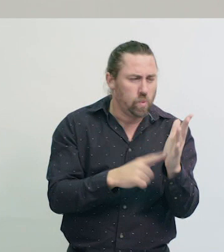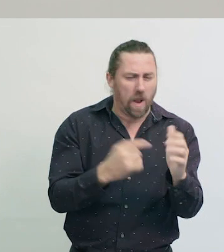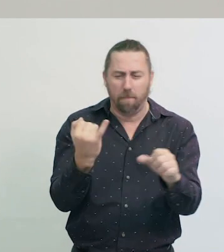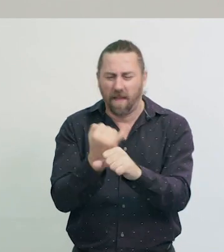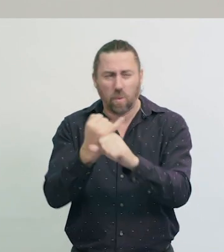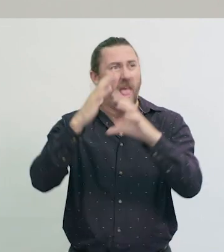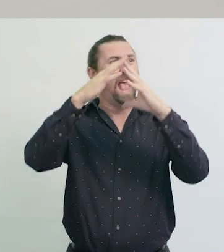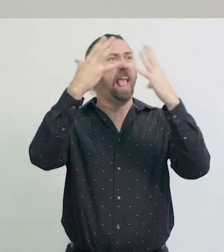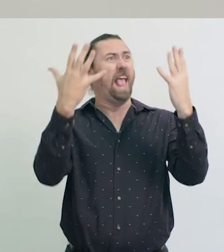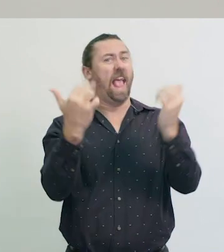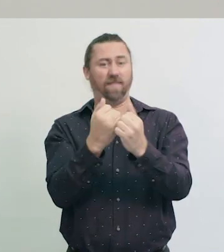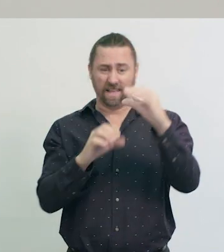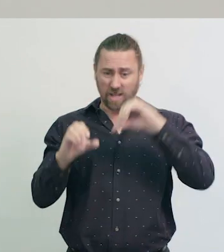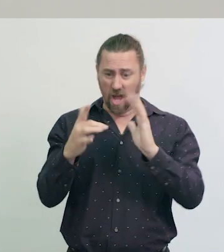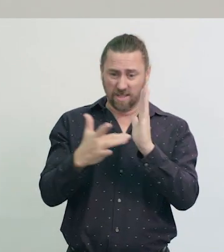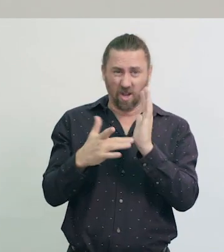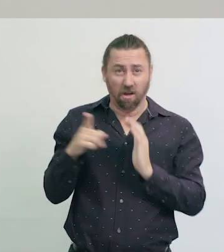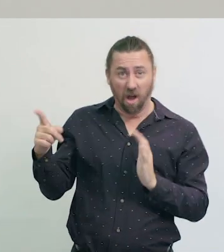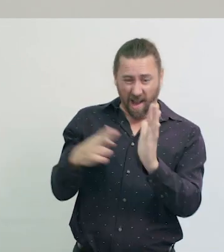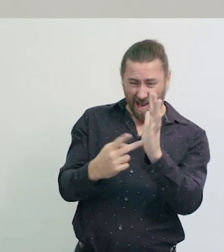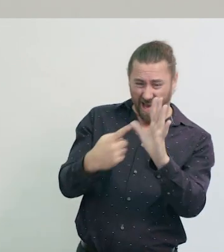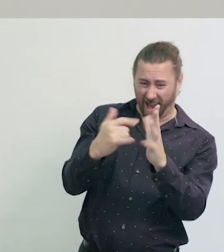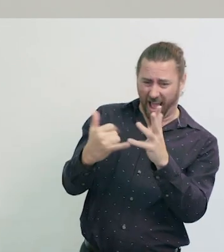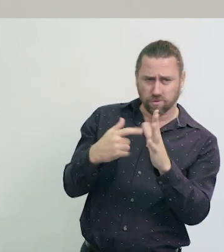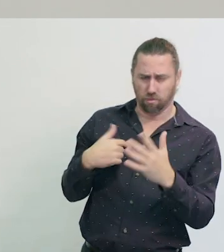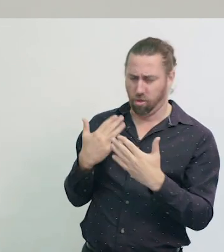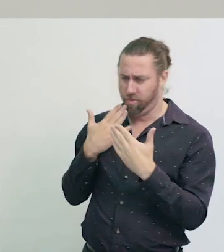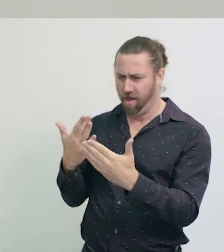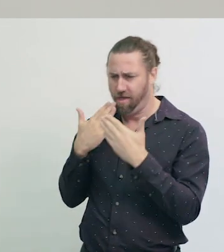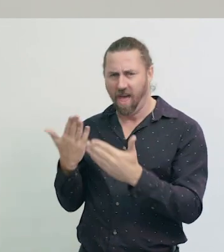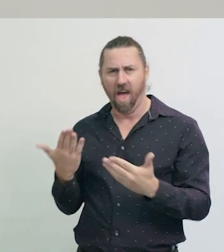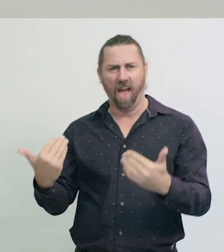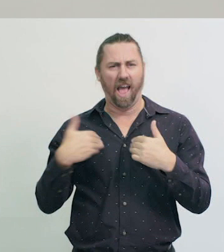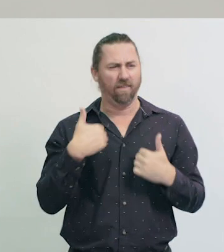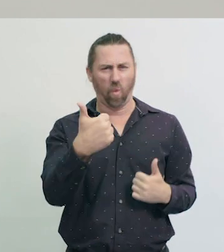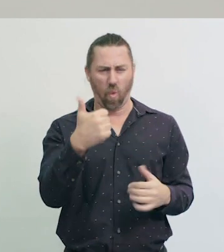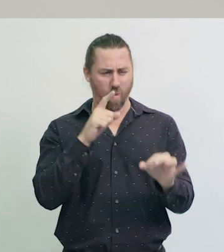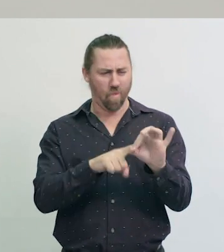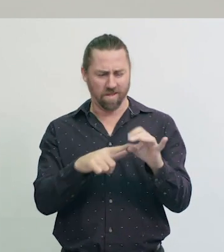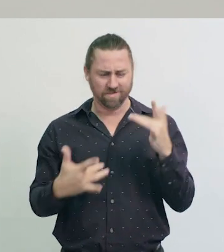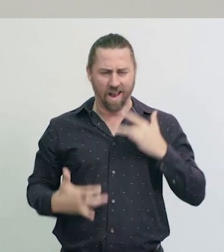Science and technology is everywhere, and it has made our lives easier, and healthier.